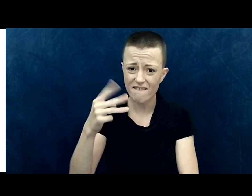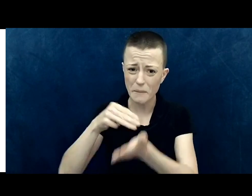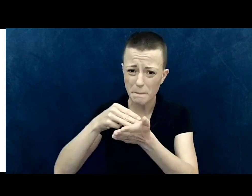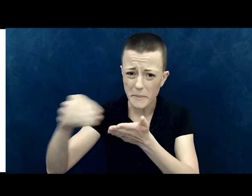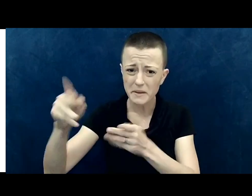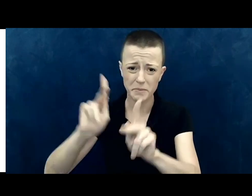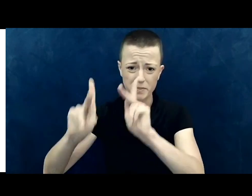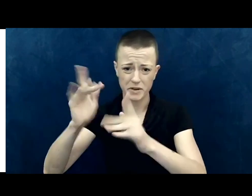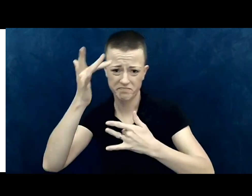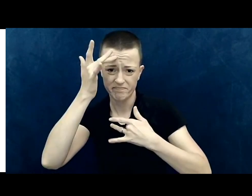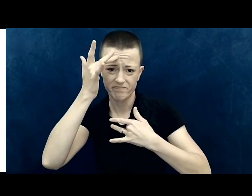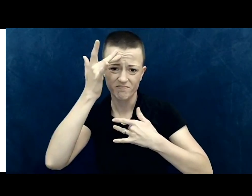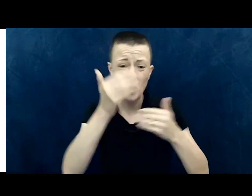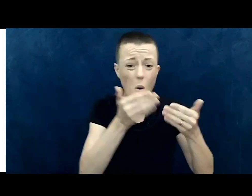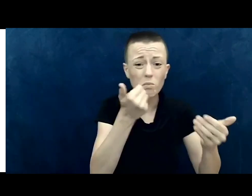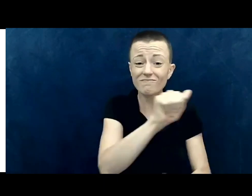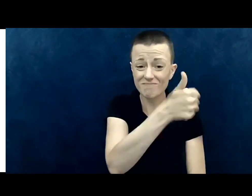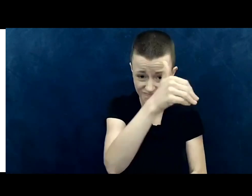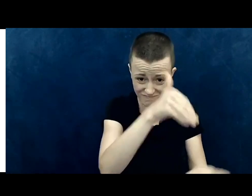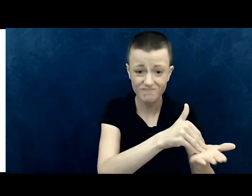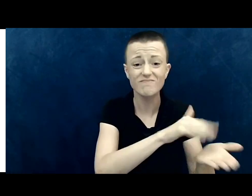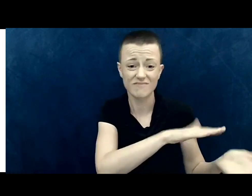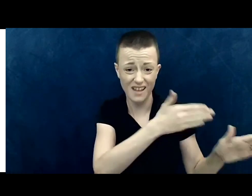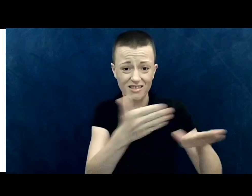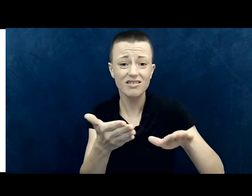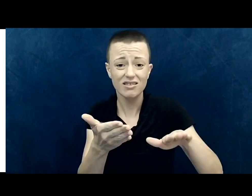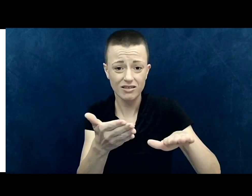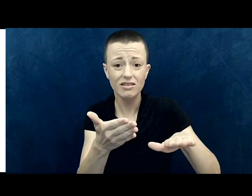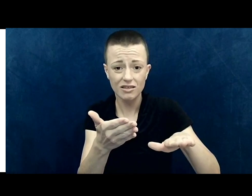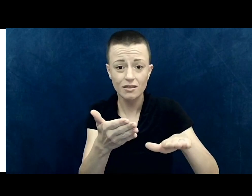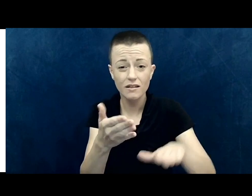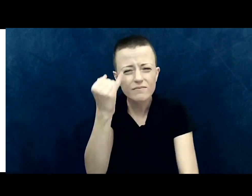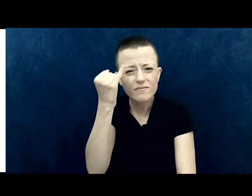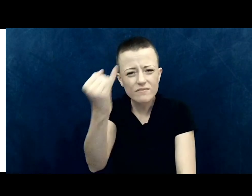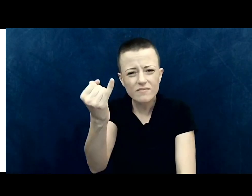there have been more than half a million cases and nearly ten thousand deaths.